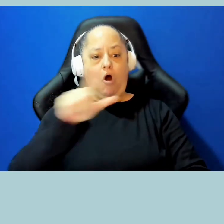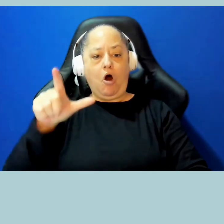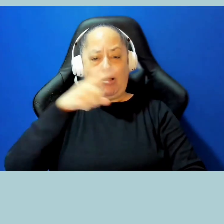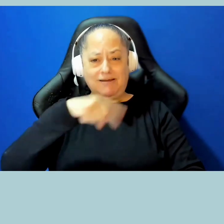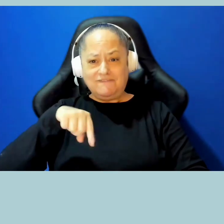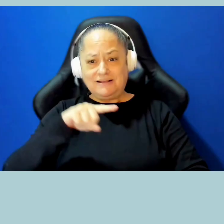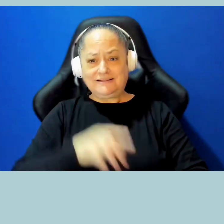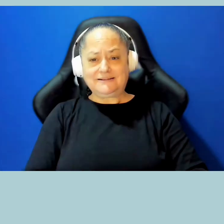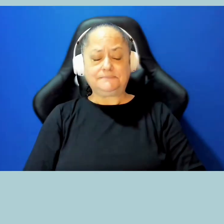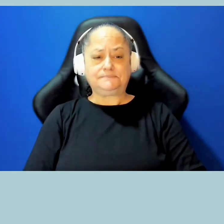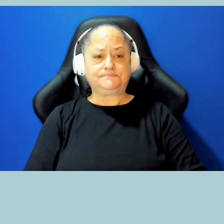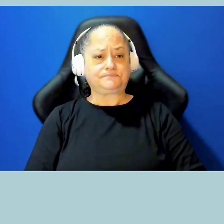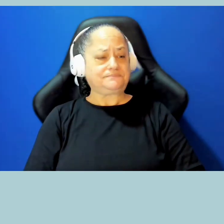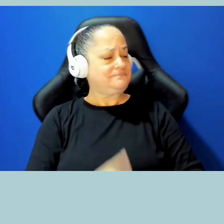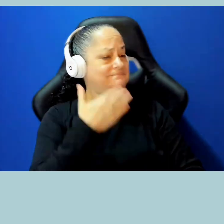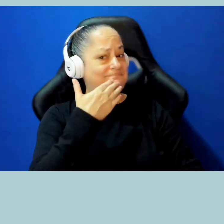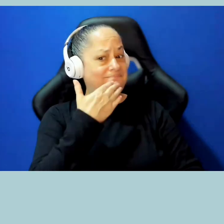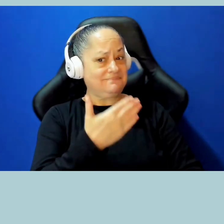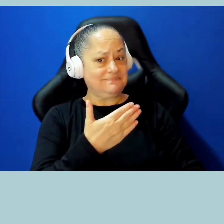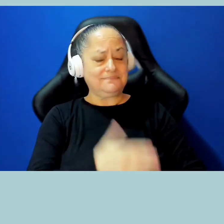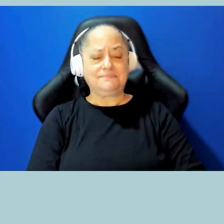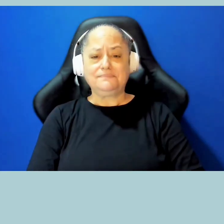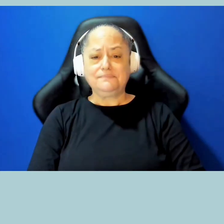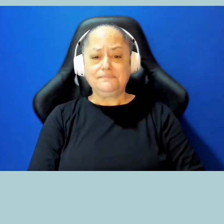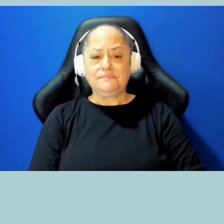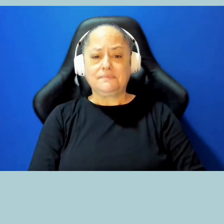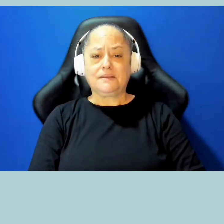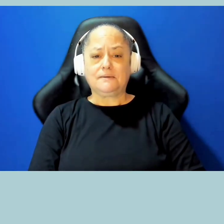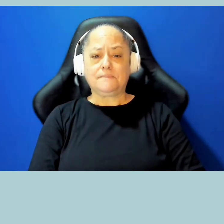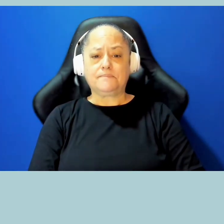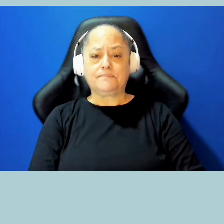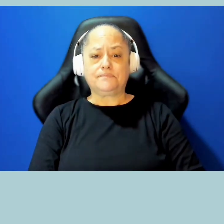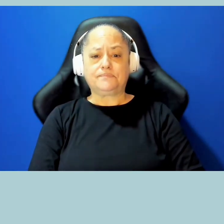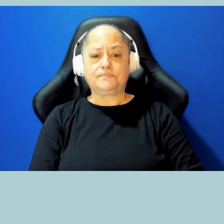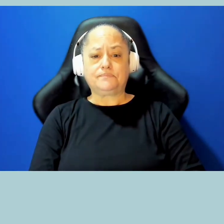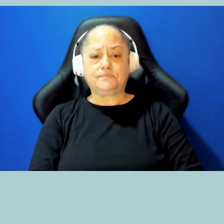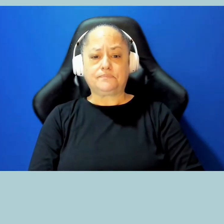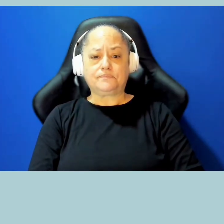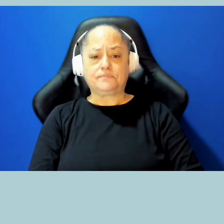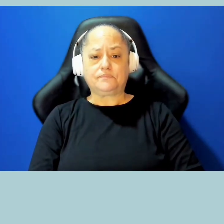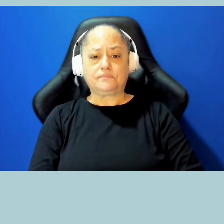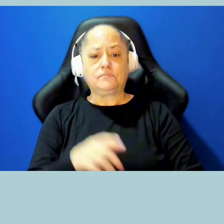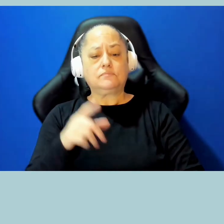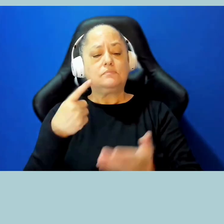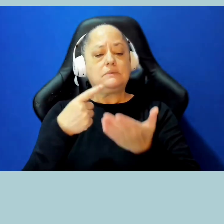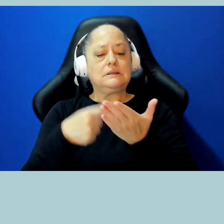Yeah, thank you. So to segue in a bit to talk more about funding, I